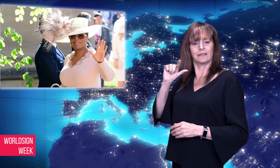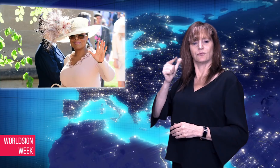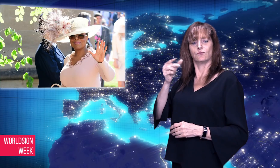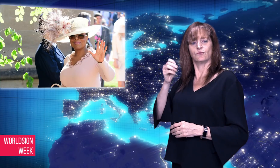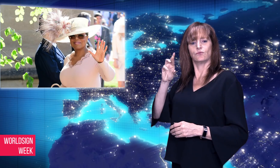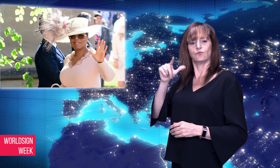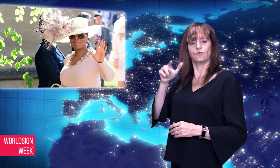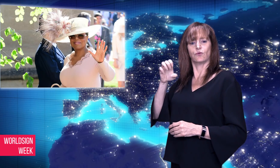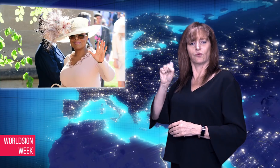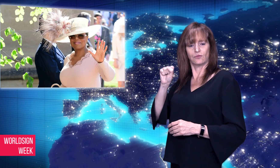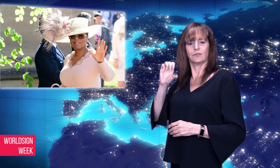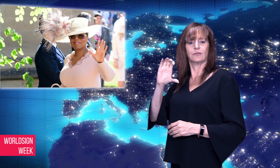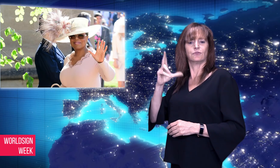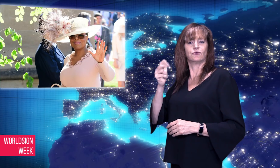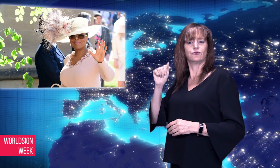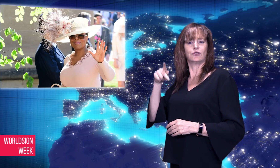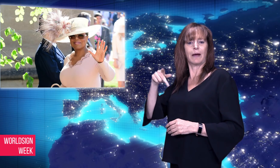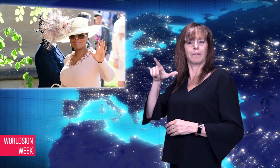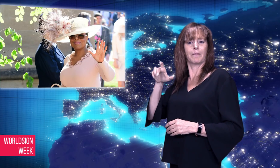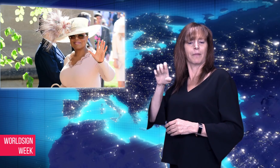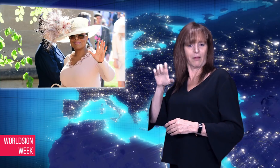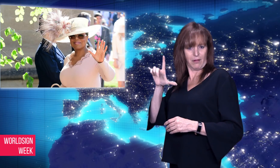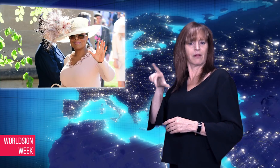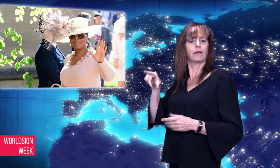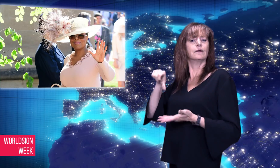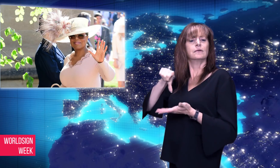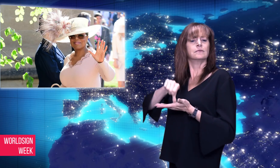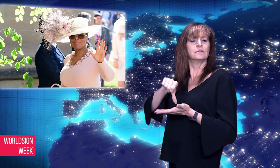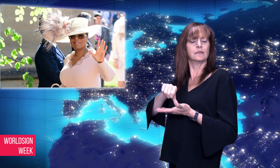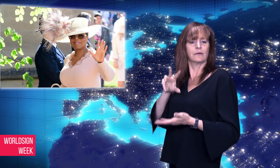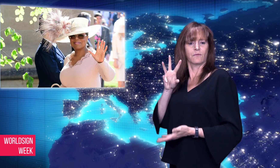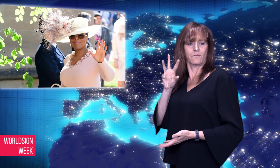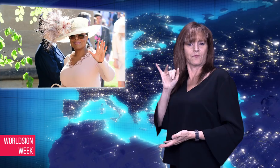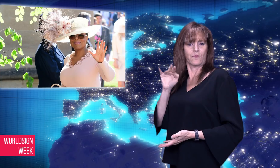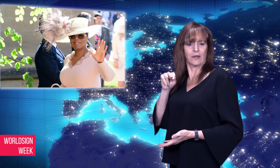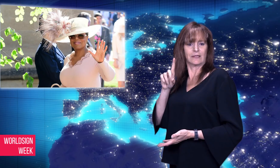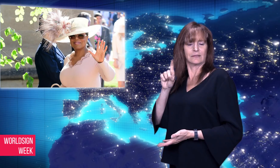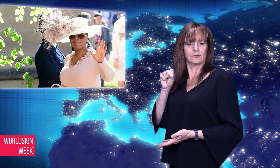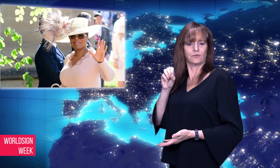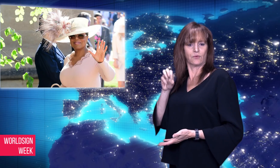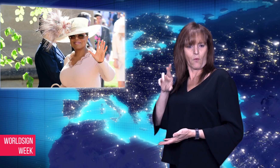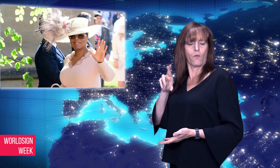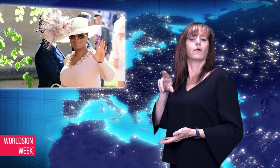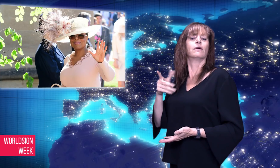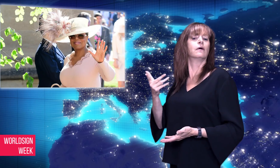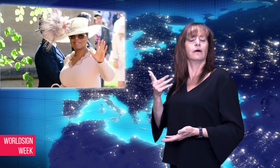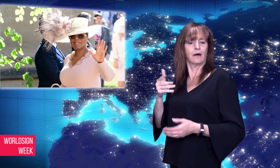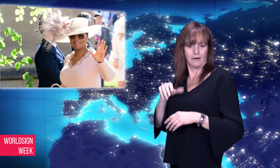and was met halfway by Prince